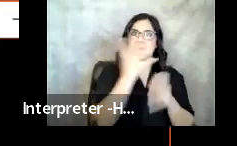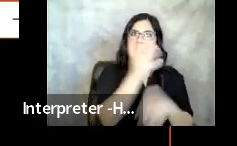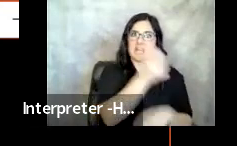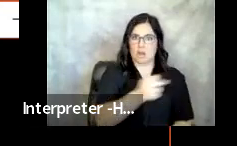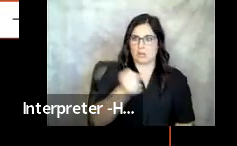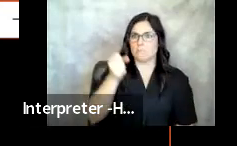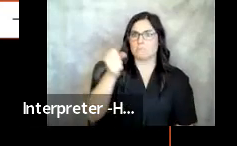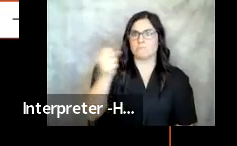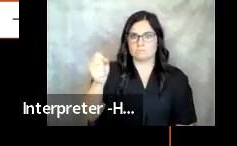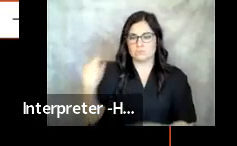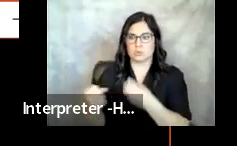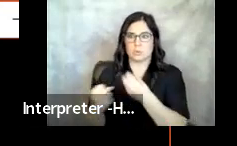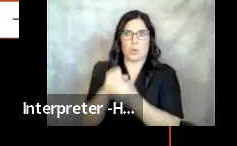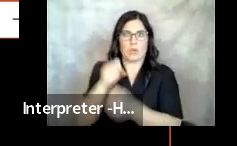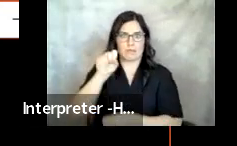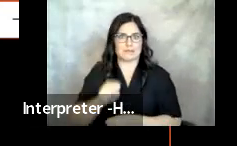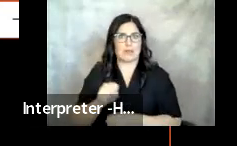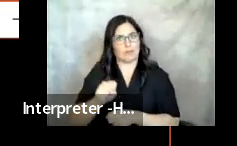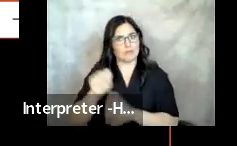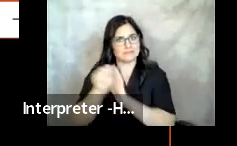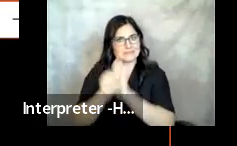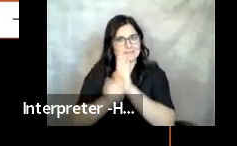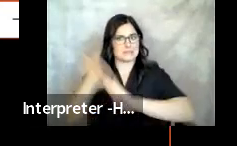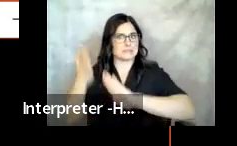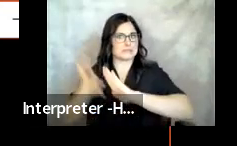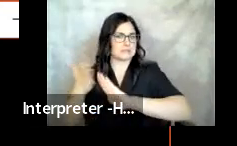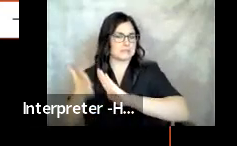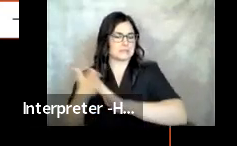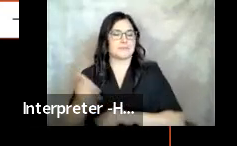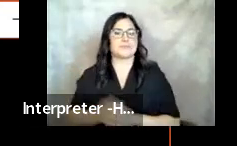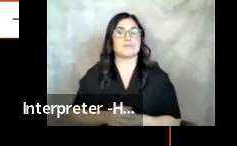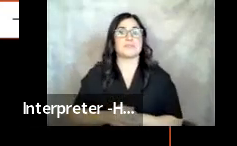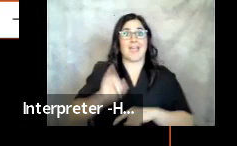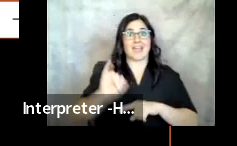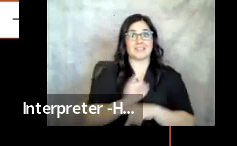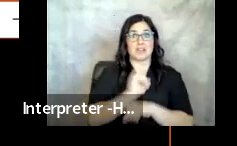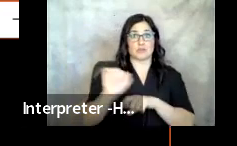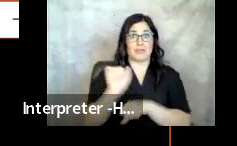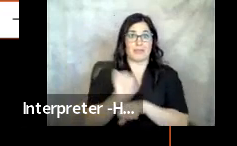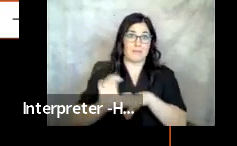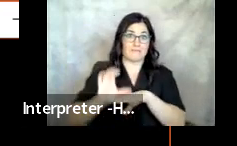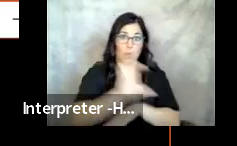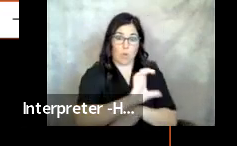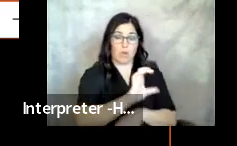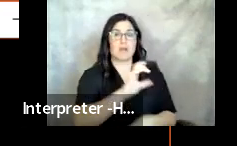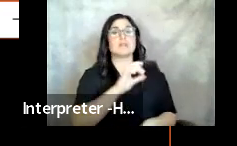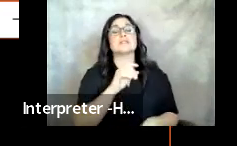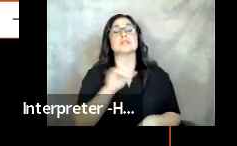Southern states. Industrial labor force. Of. Northern Alabama.